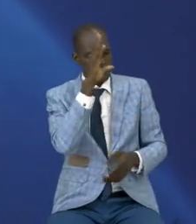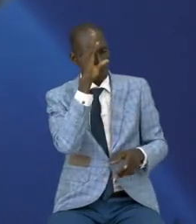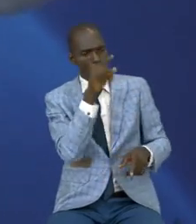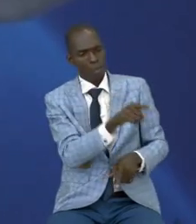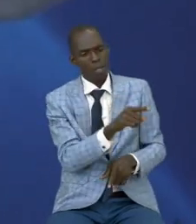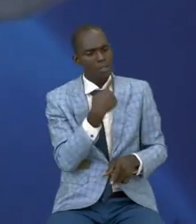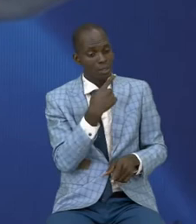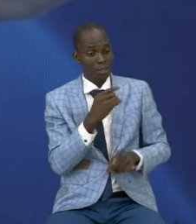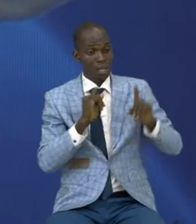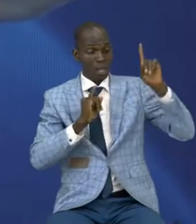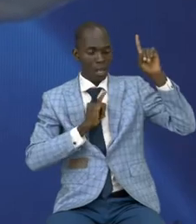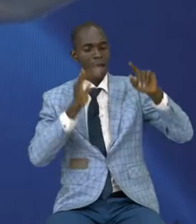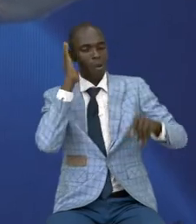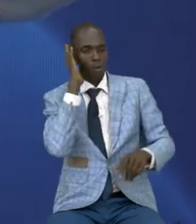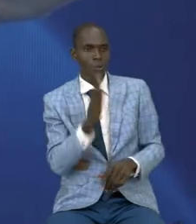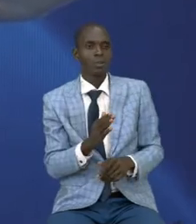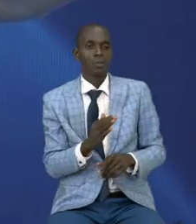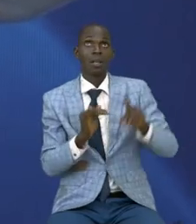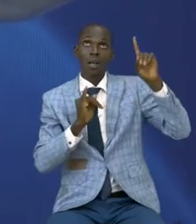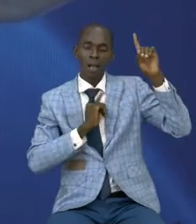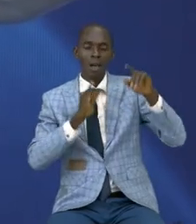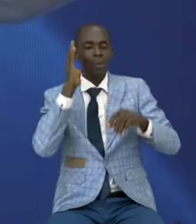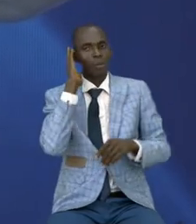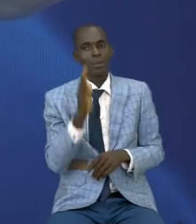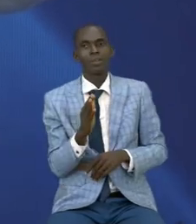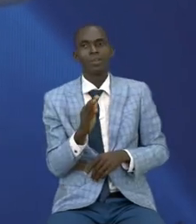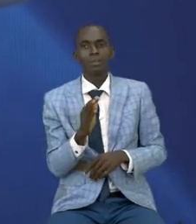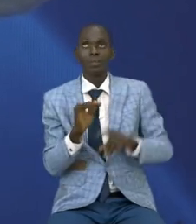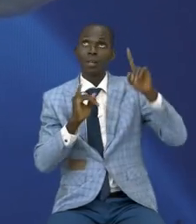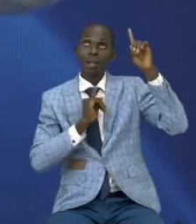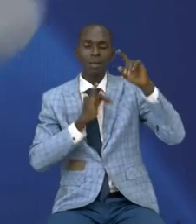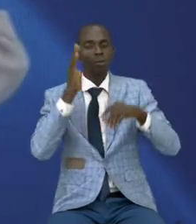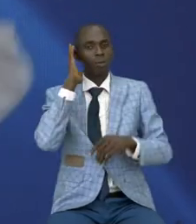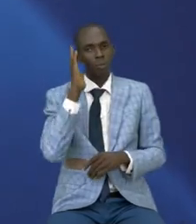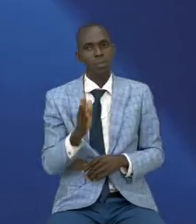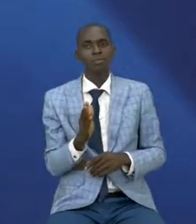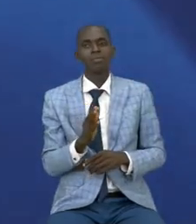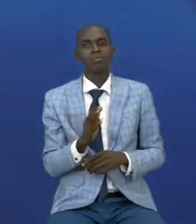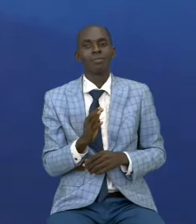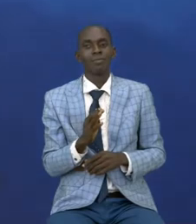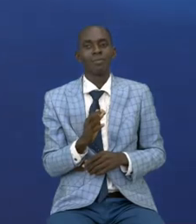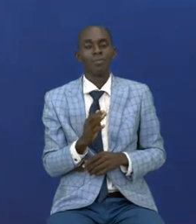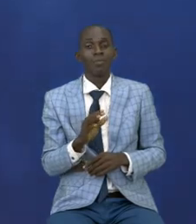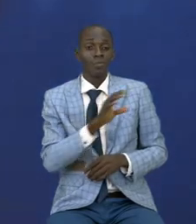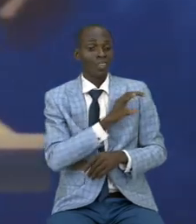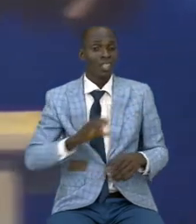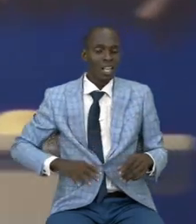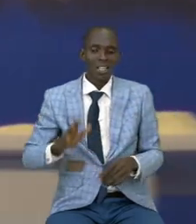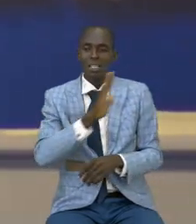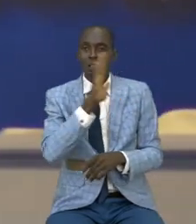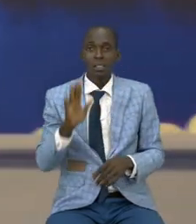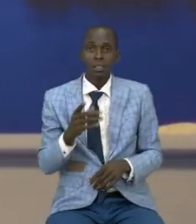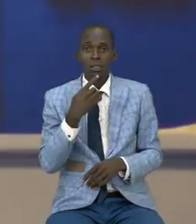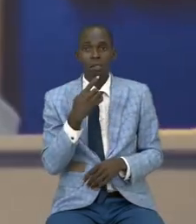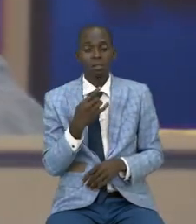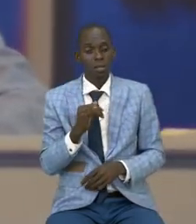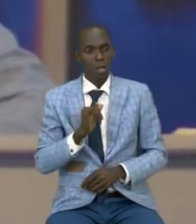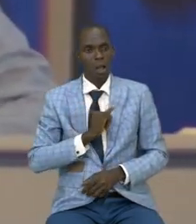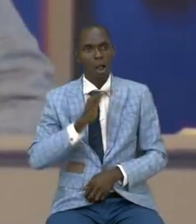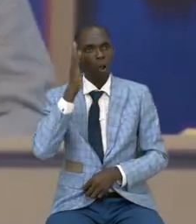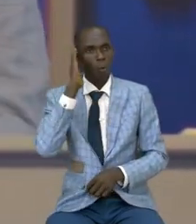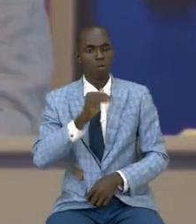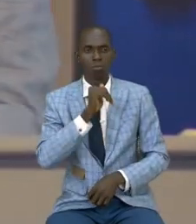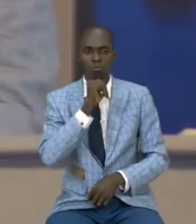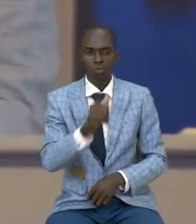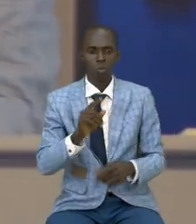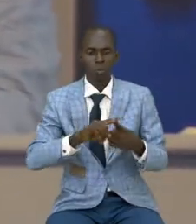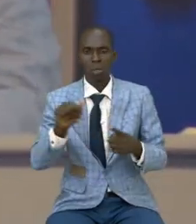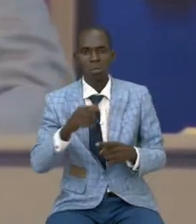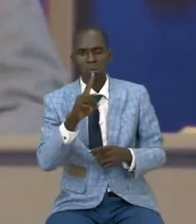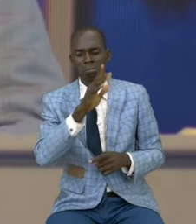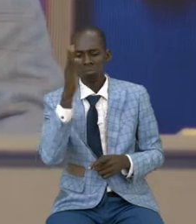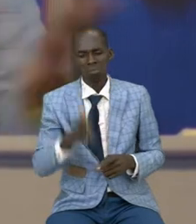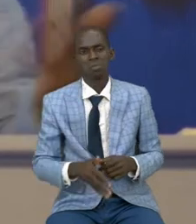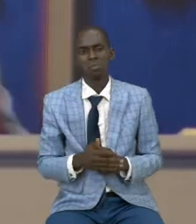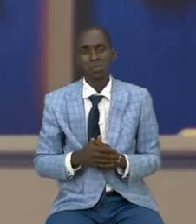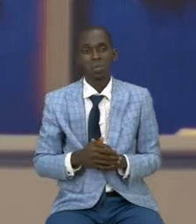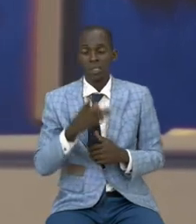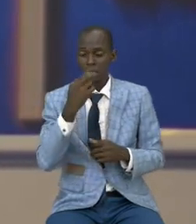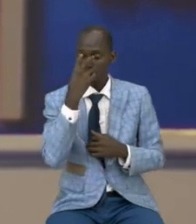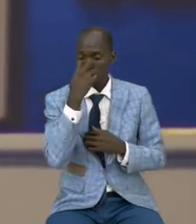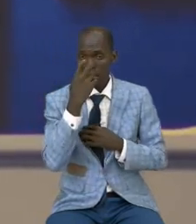i will i will i will he never said i will not to anyone never the blind came i will